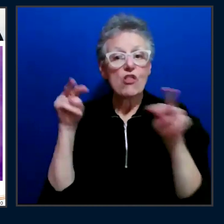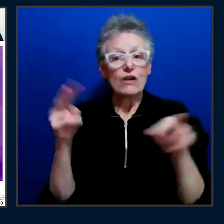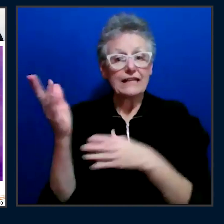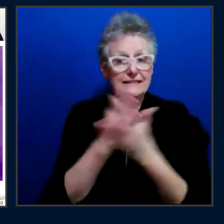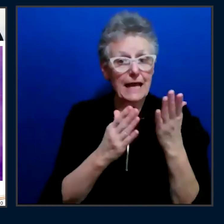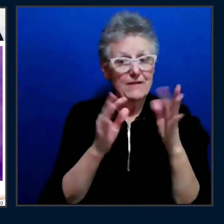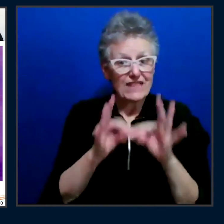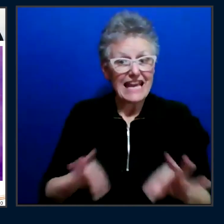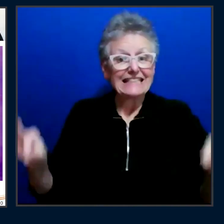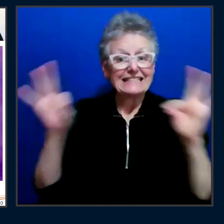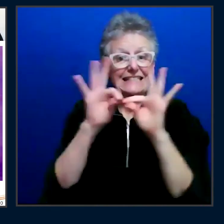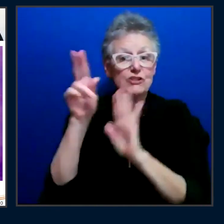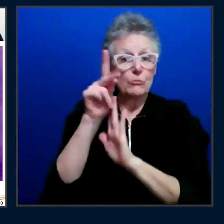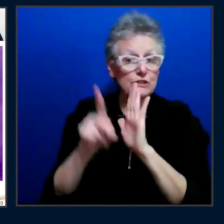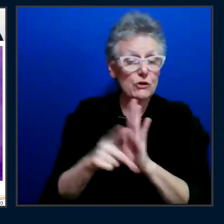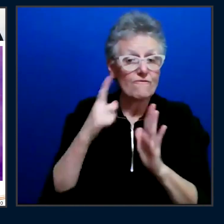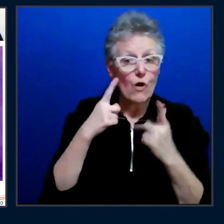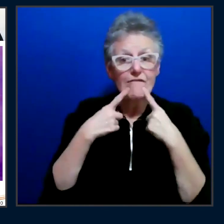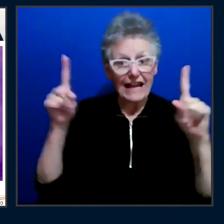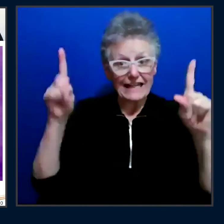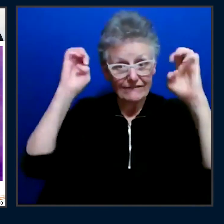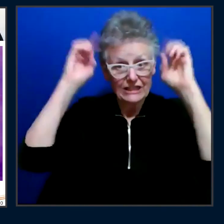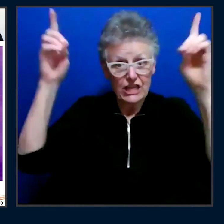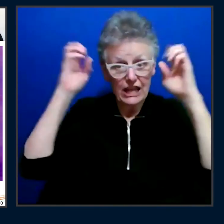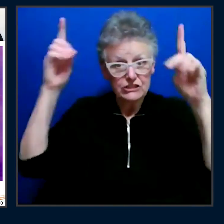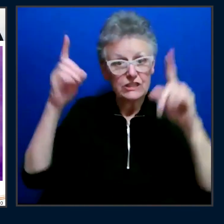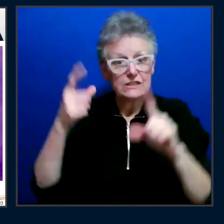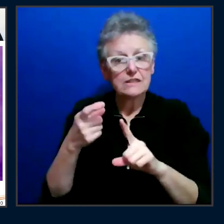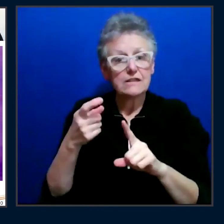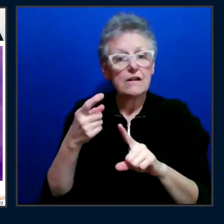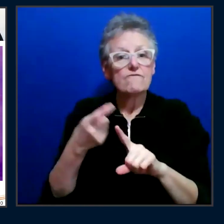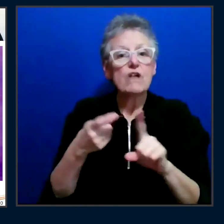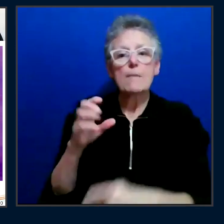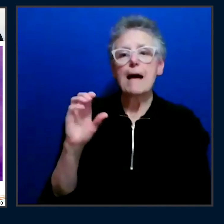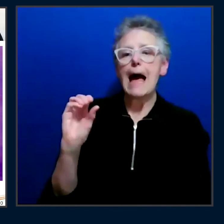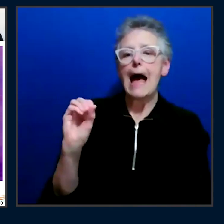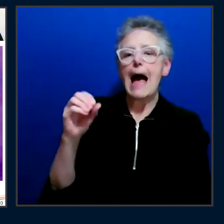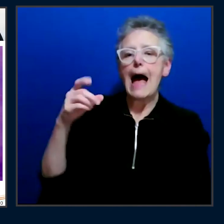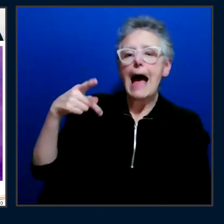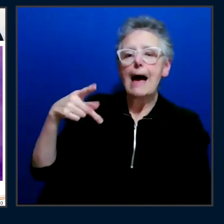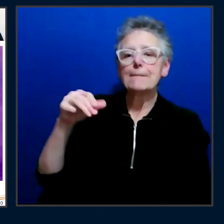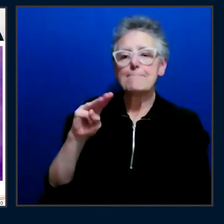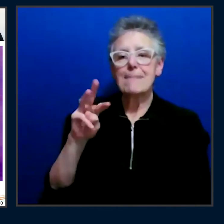Let's look at some of the essential principles for effective education from optimizing outcomes,